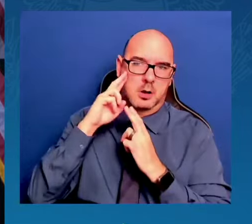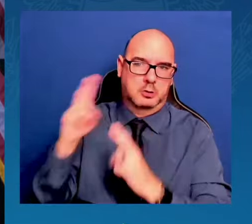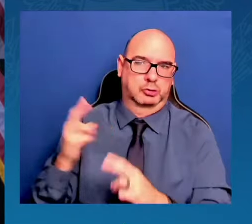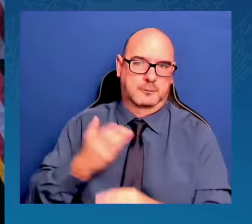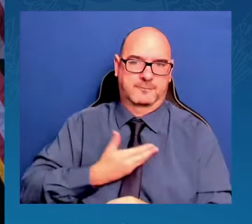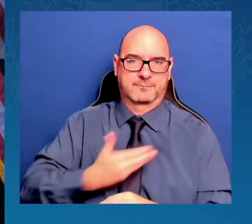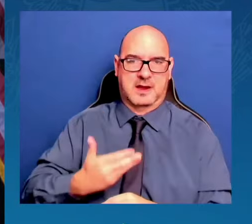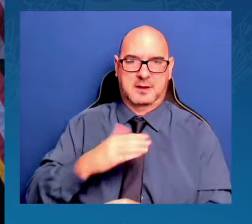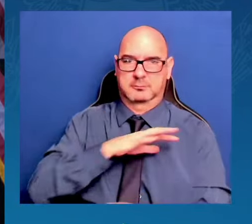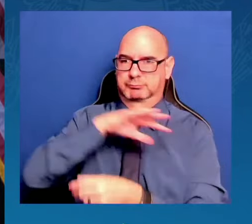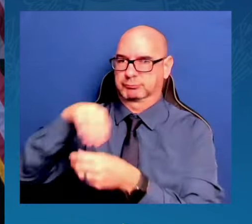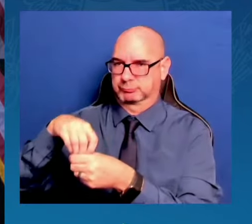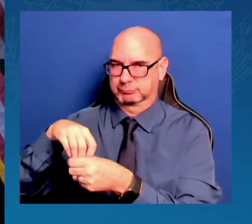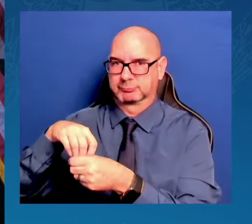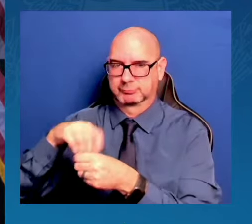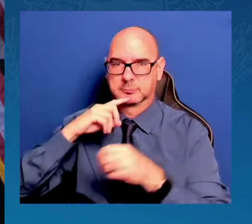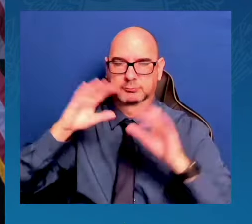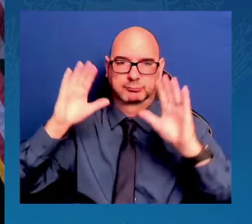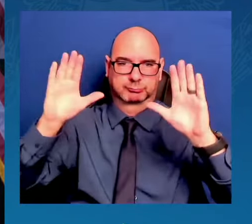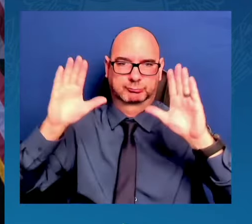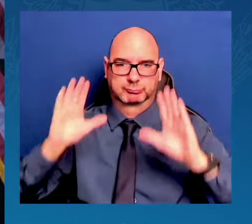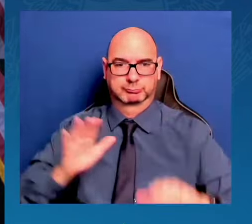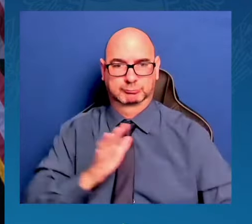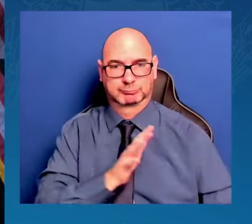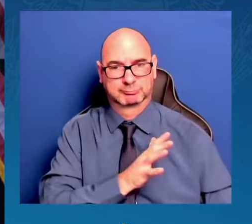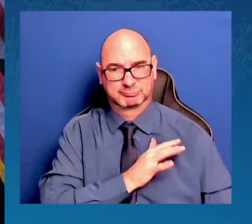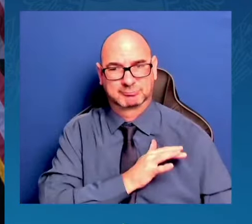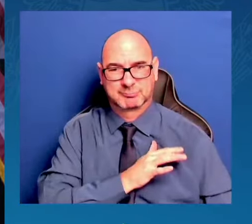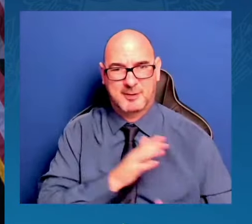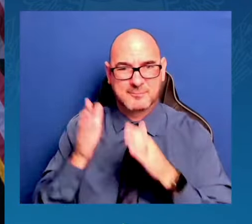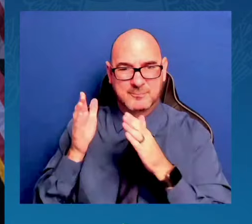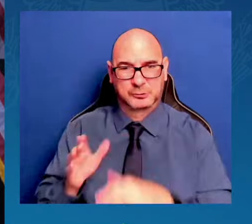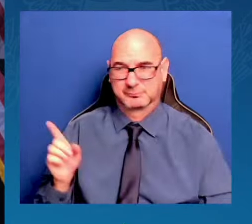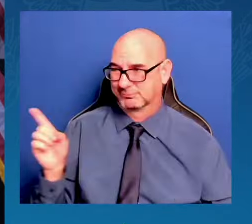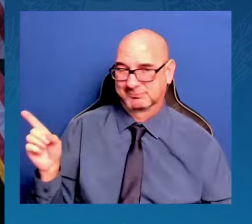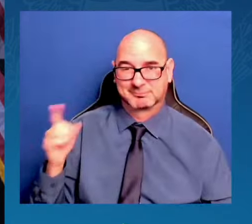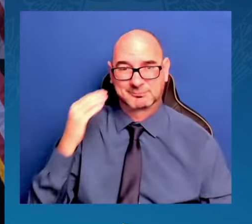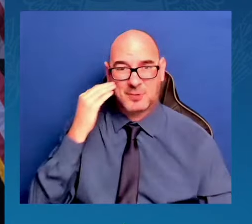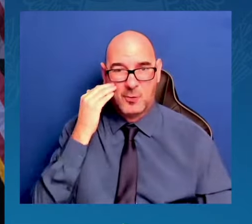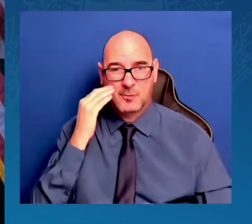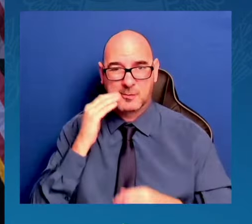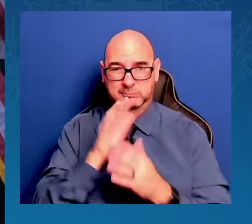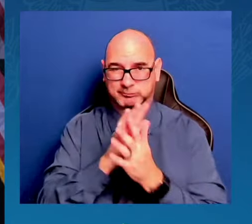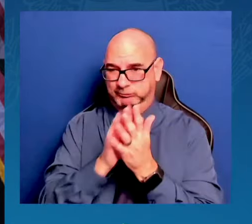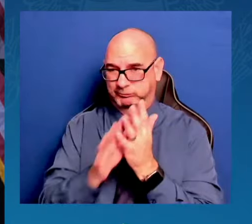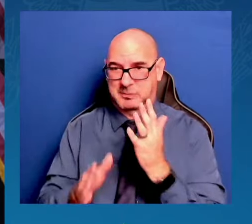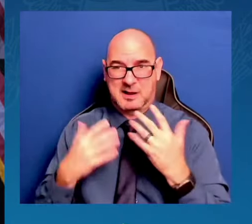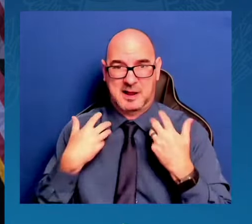who knows, just like we all do, that health care is a human right and that --